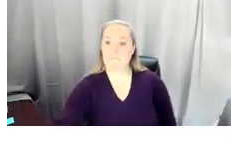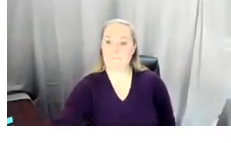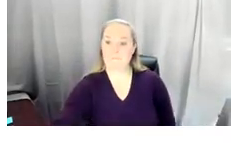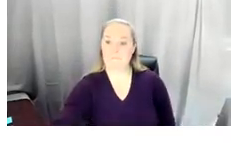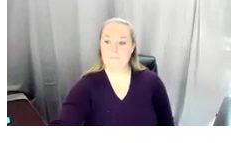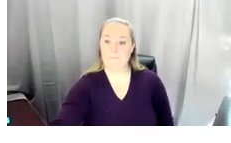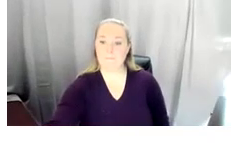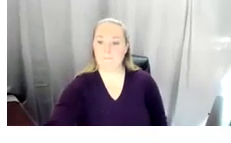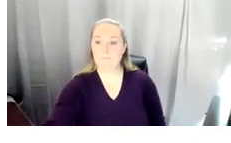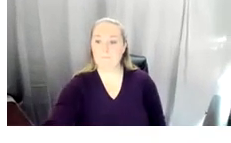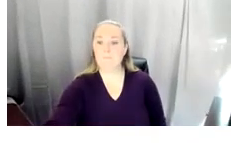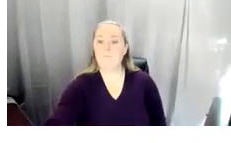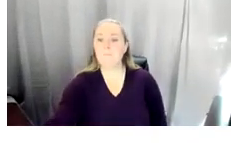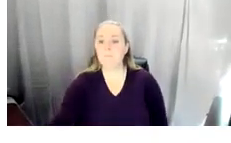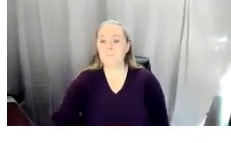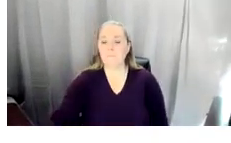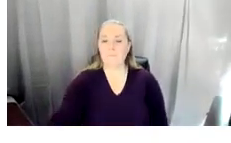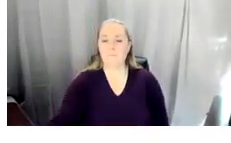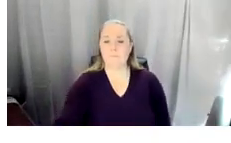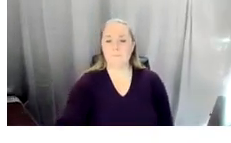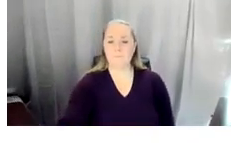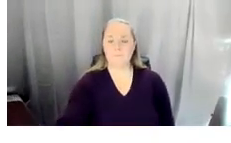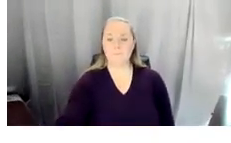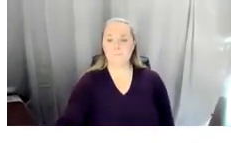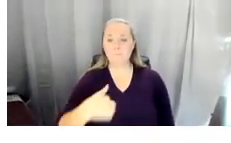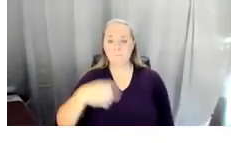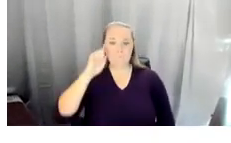OUT THAT WE NEED TO MAKE SURE WE RELAY?